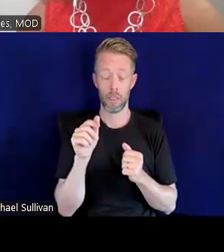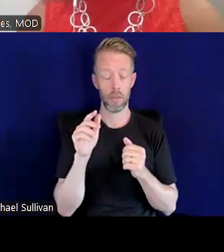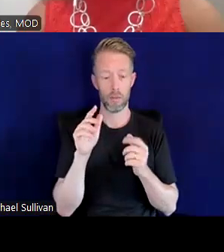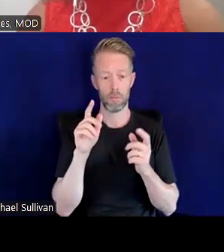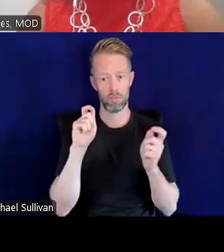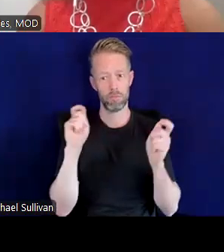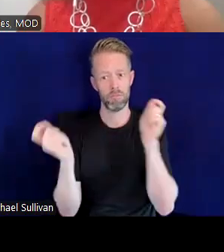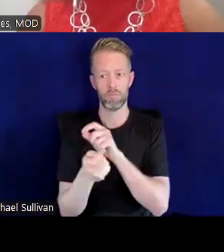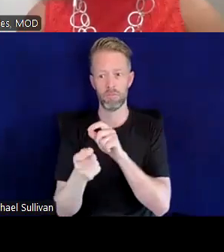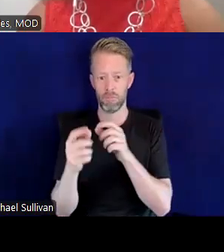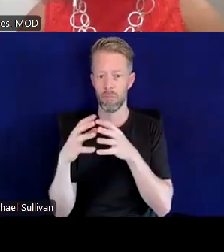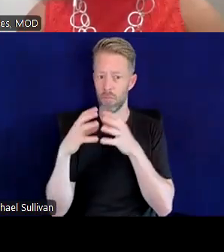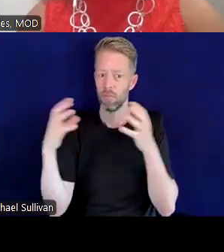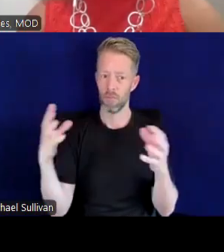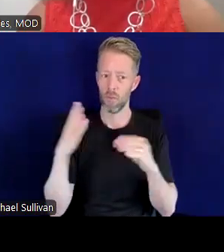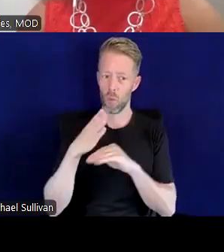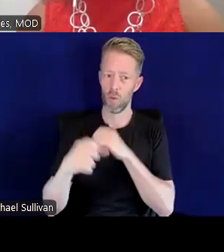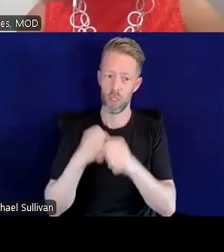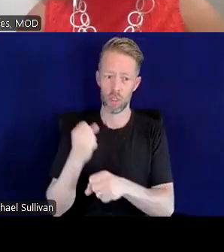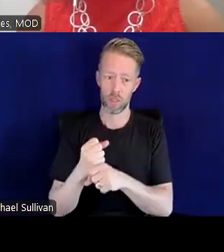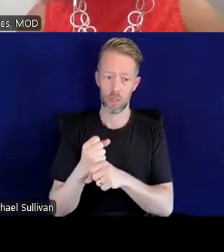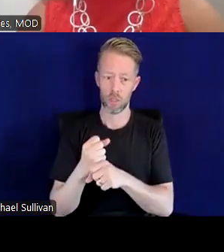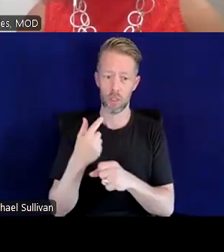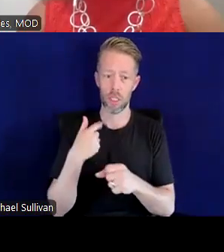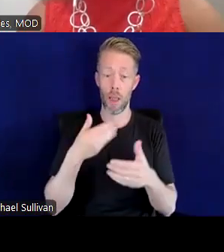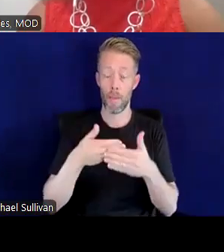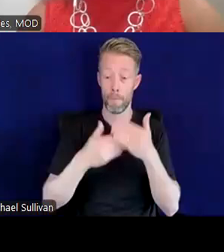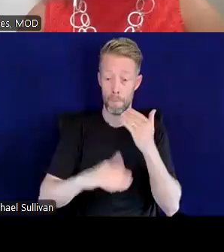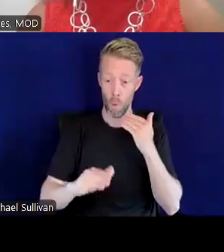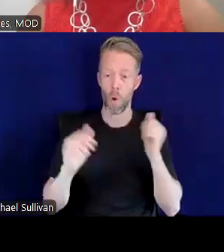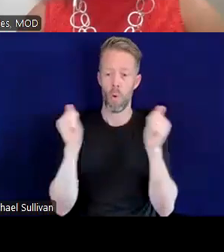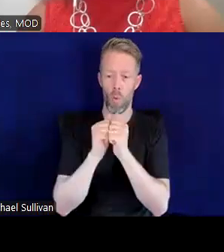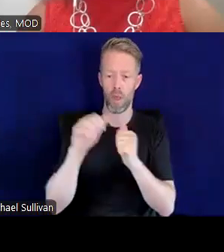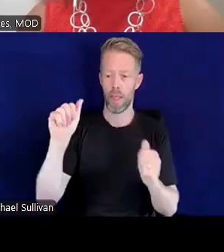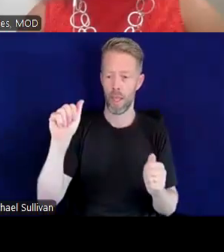significantly over the years because I was born with ADHD,